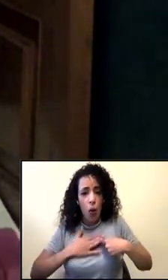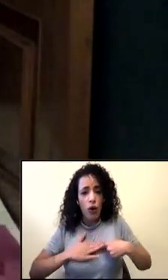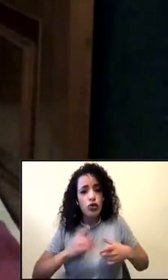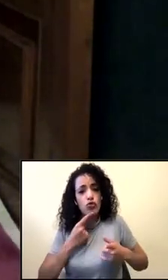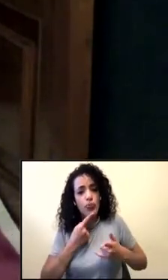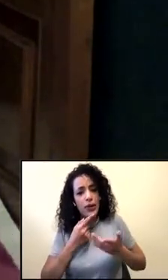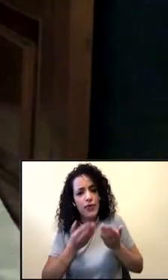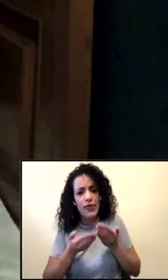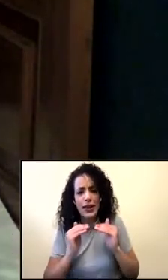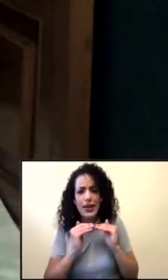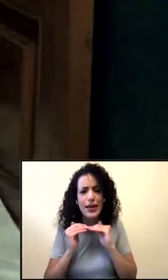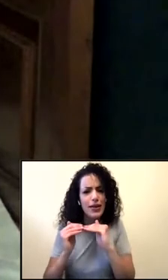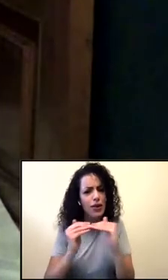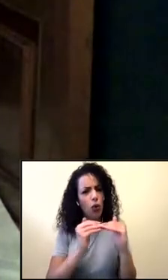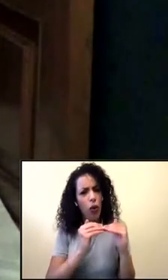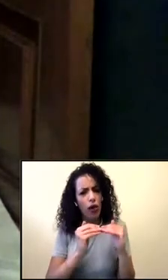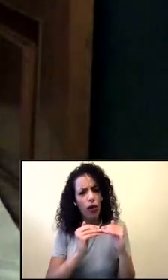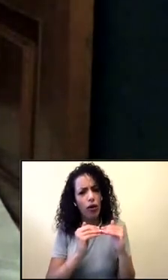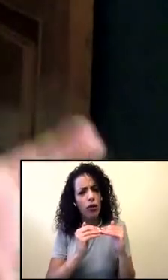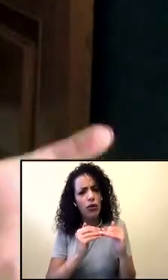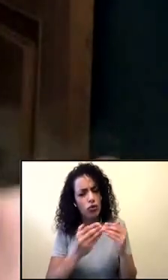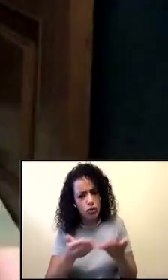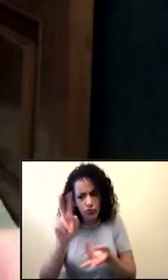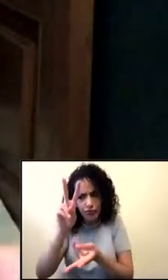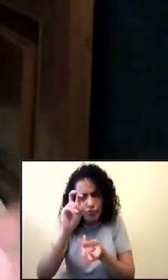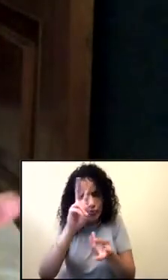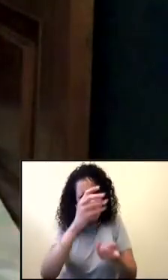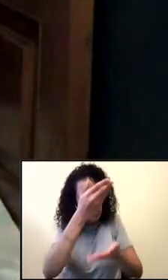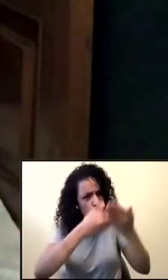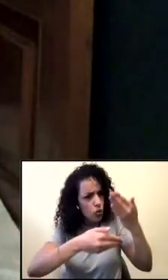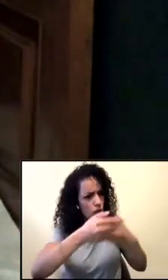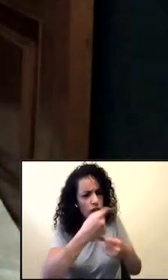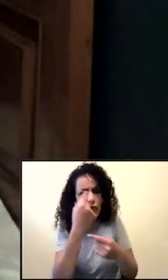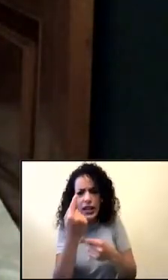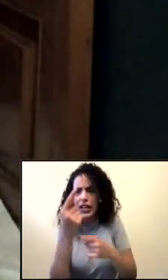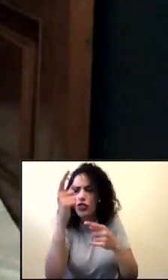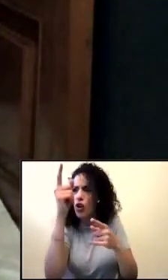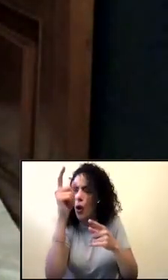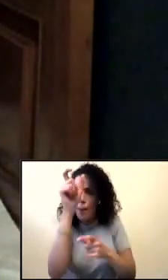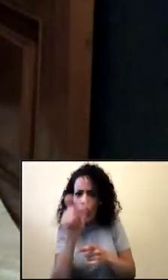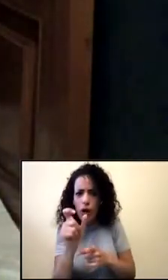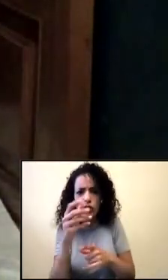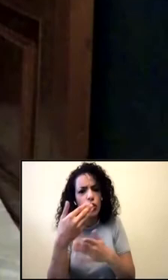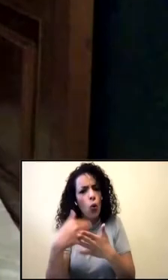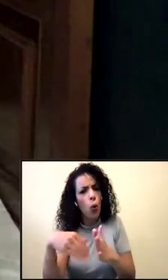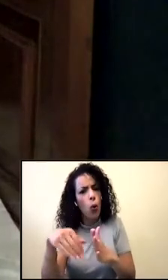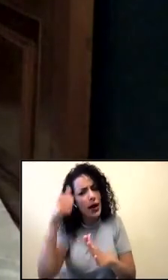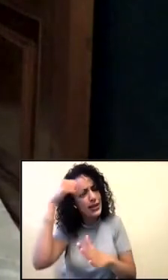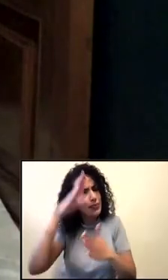involved in that partition. Can an archive be a tool to heal? And can you be respectful to